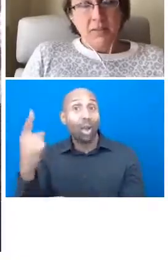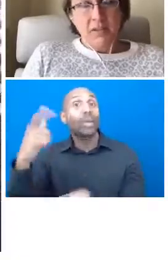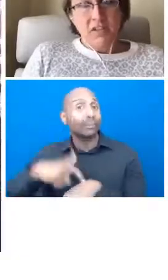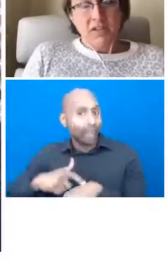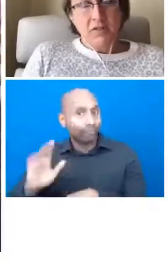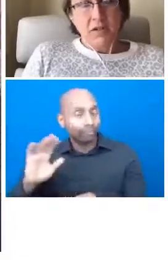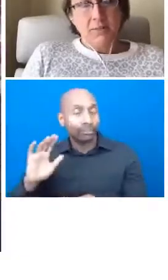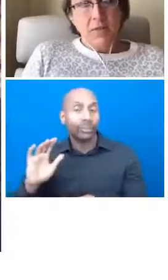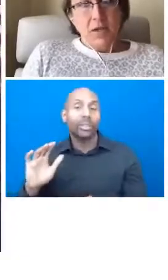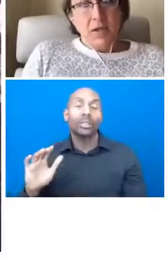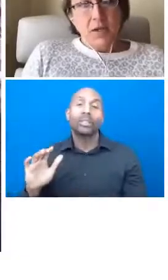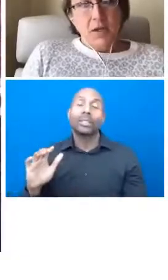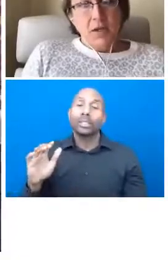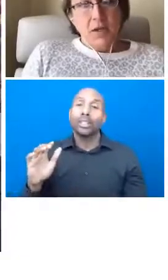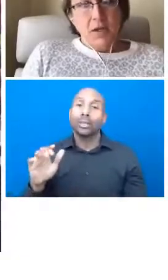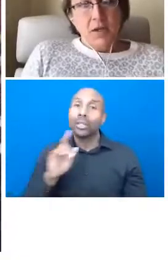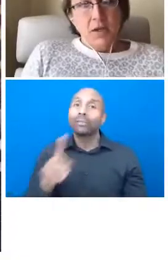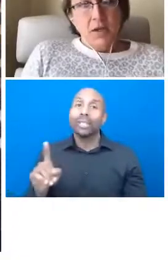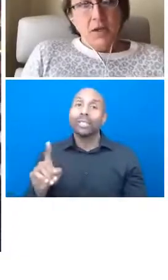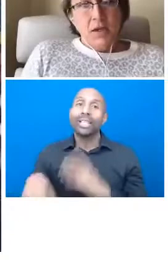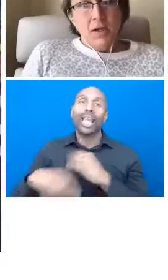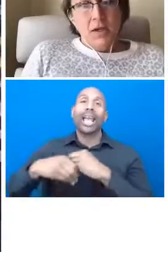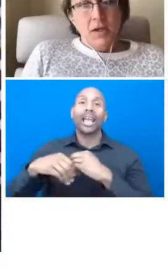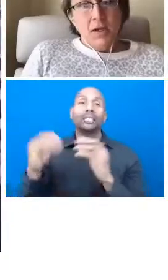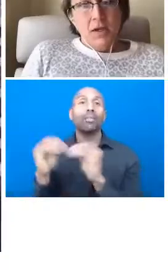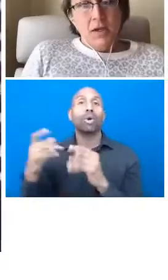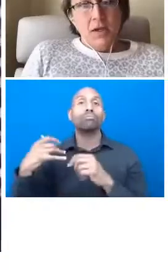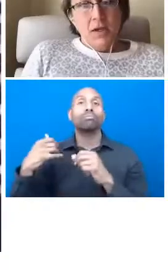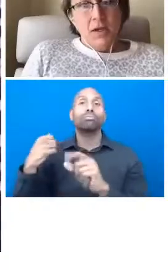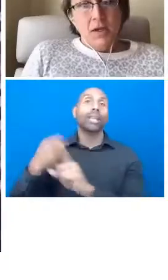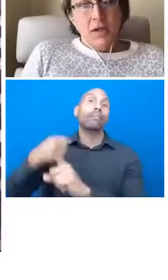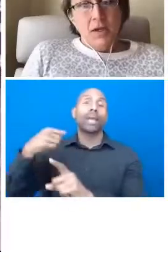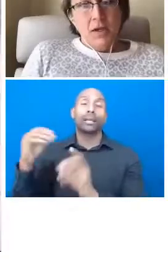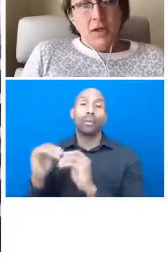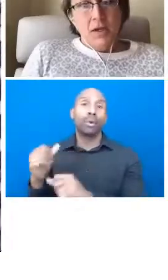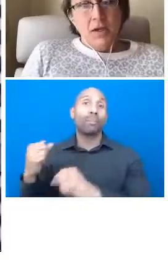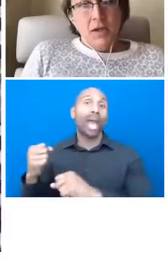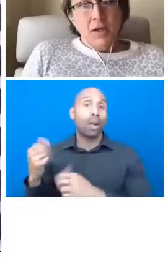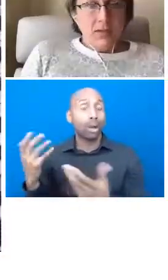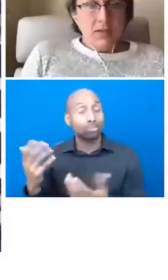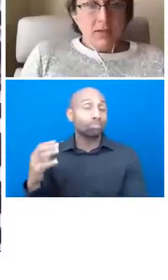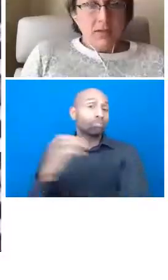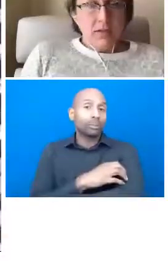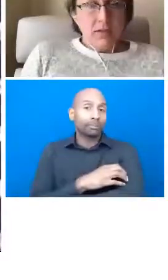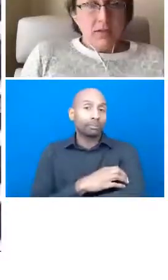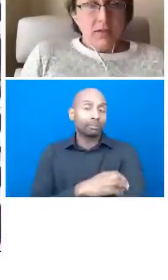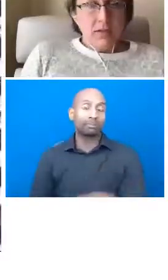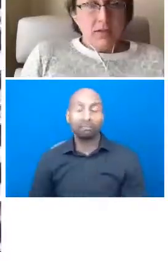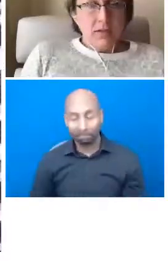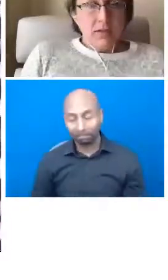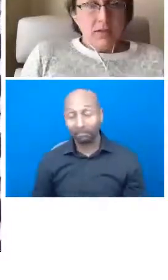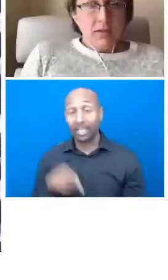This piece is called The Divide New Orleans.